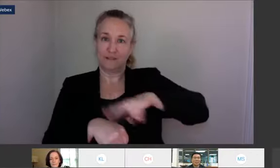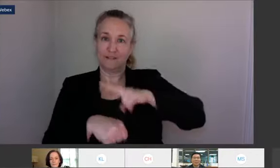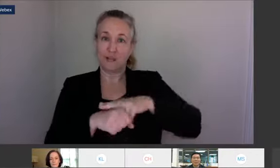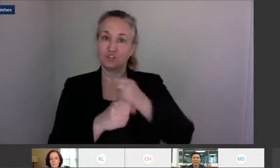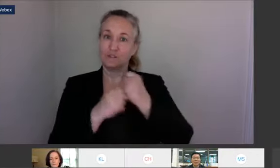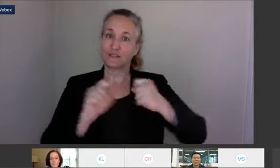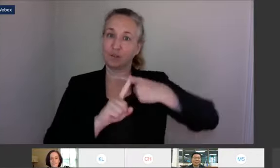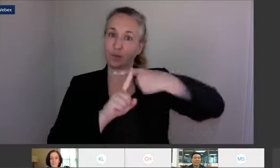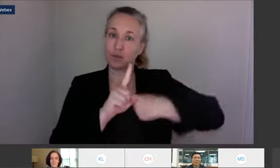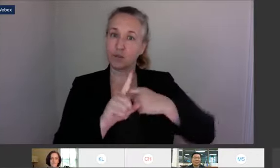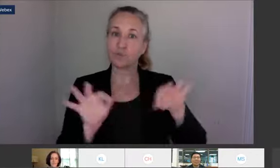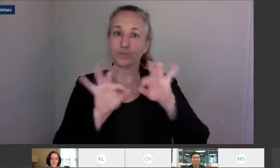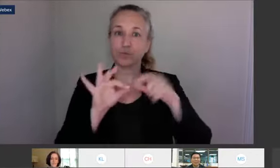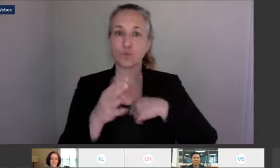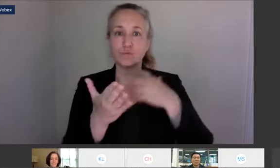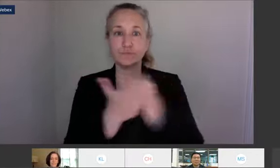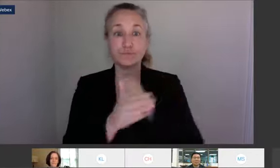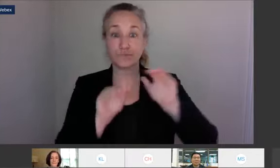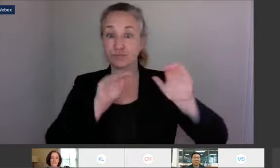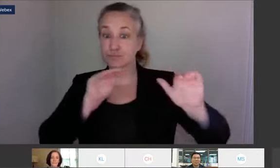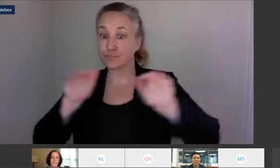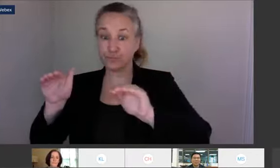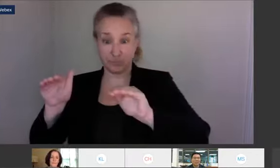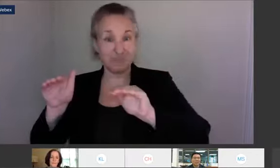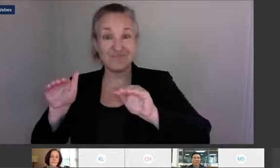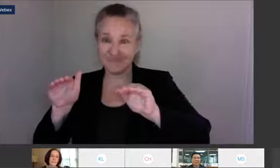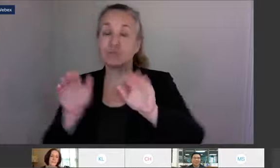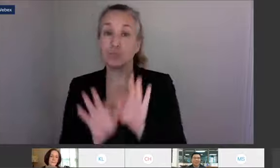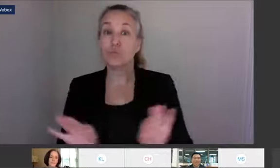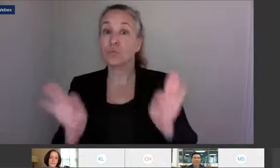opportunity to remind everybody about the importance of routine health screenings